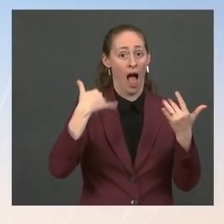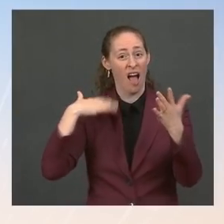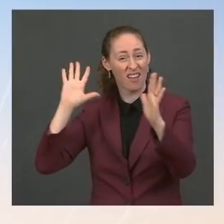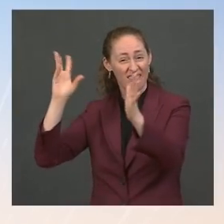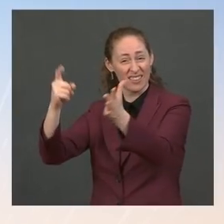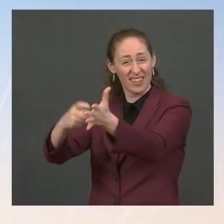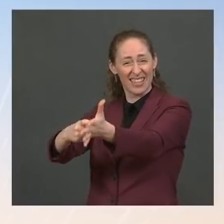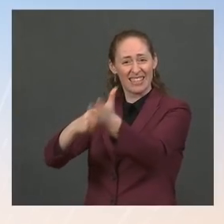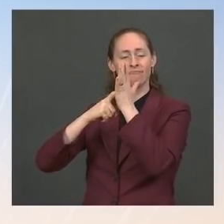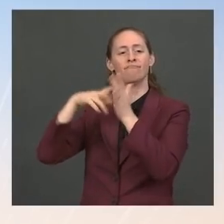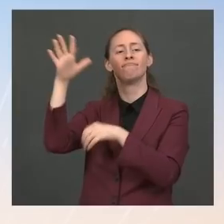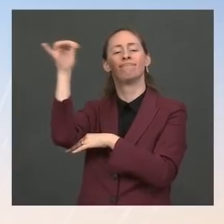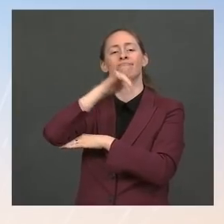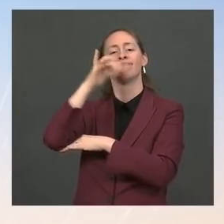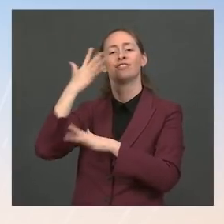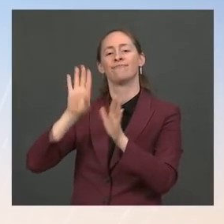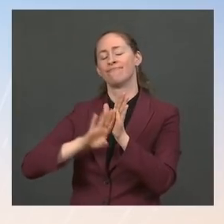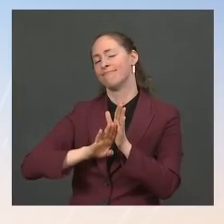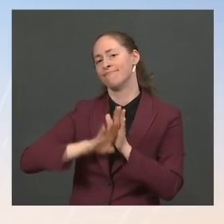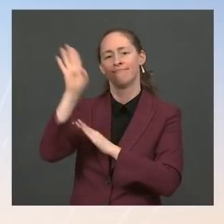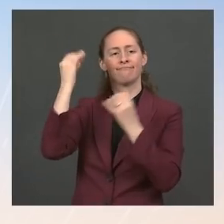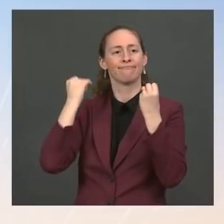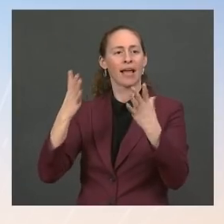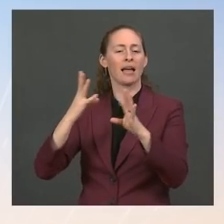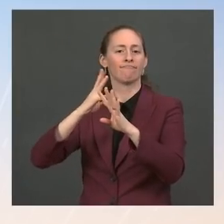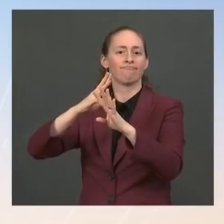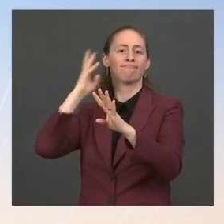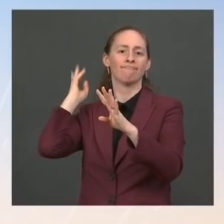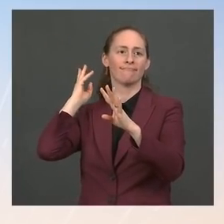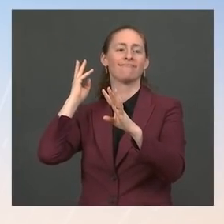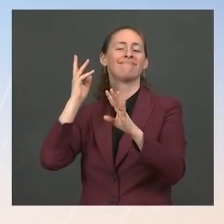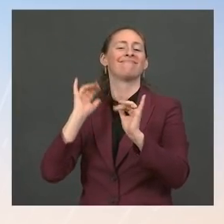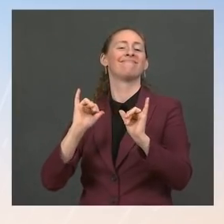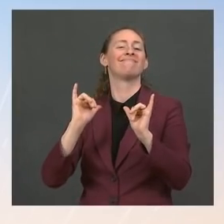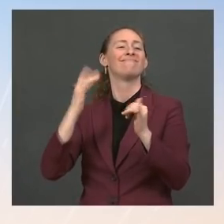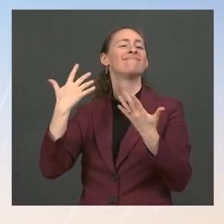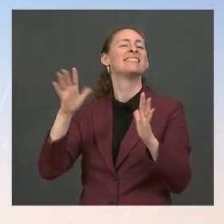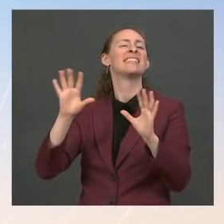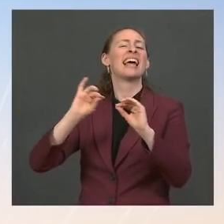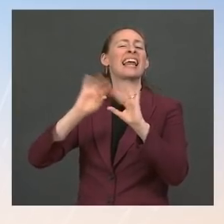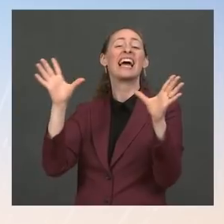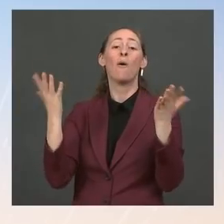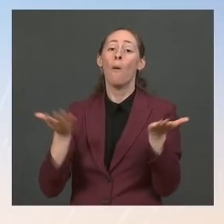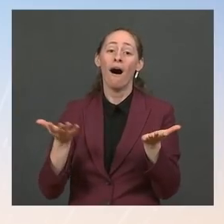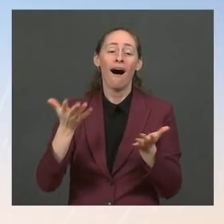are getting more people vaccinated, accelerating our path out of the pandemic, saving more lives.